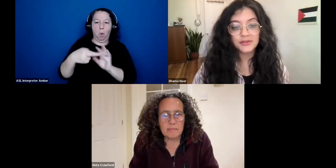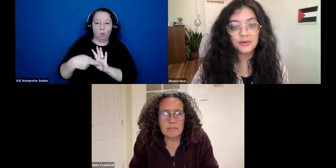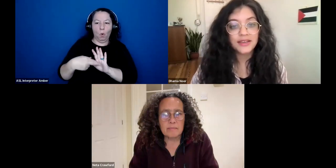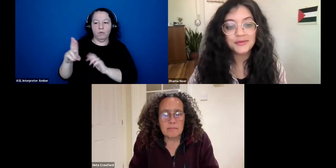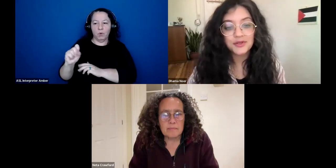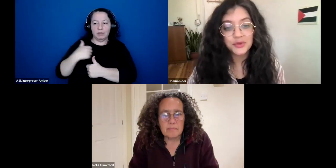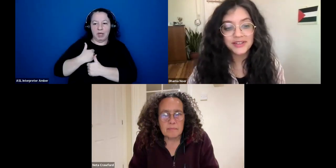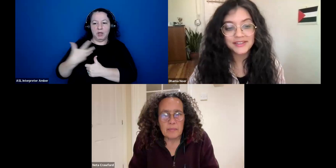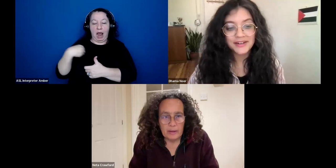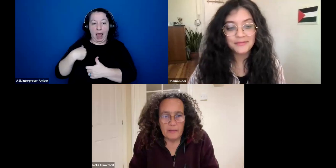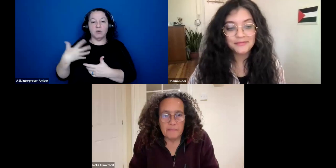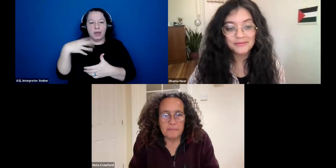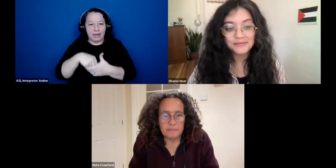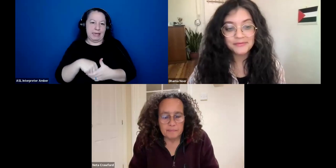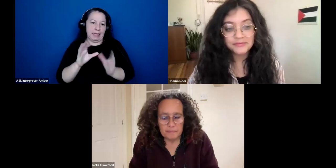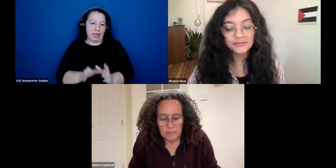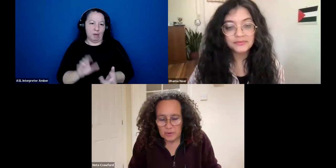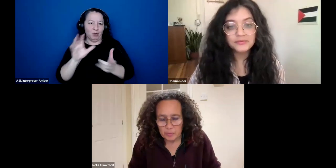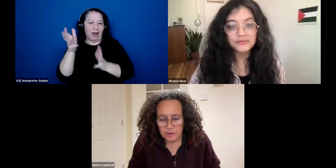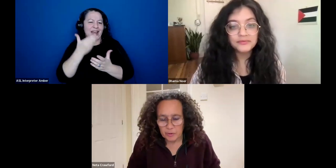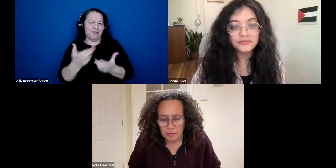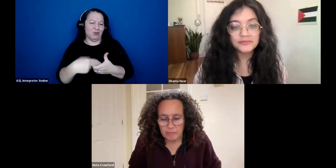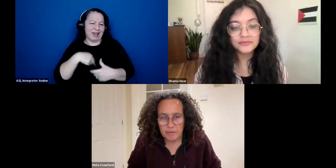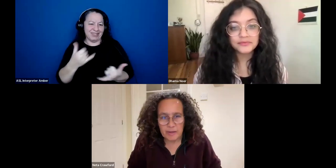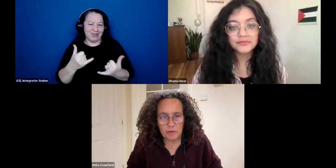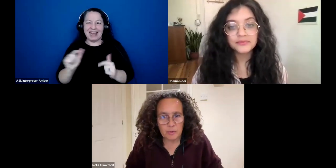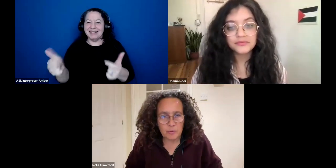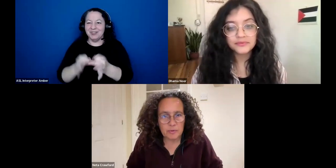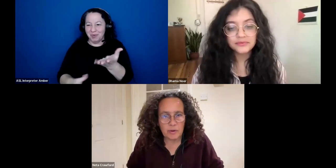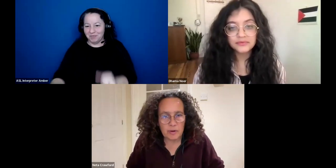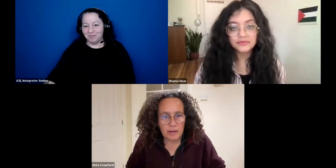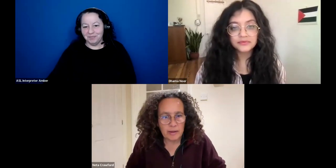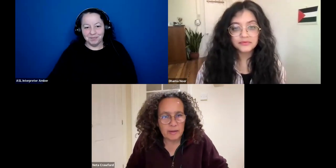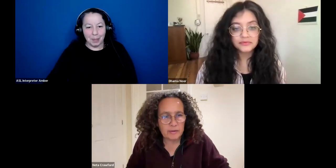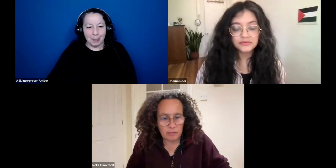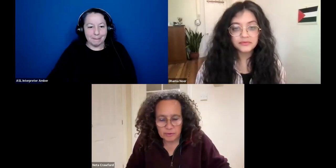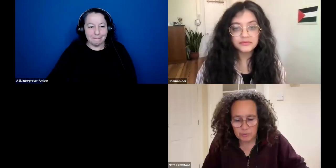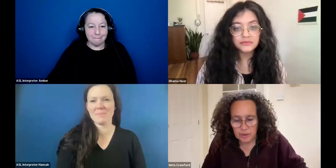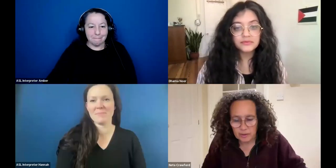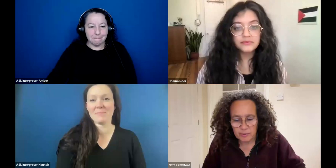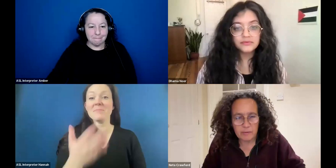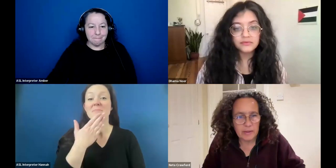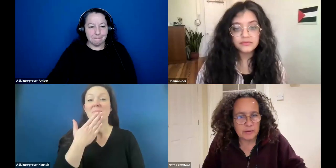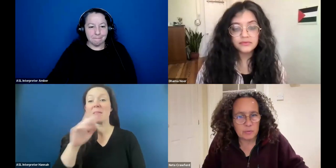So thanks so much for joining us today. It's a pleasure. Thank you, Dharna and also Taylor, as